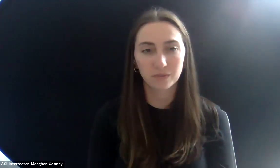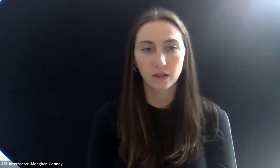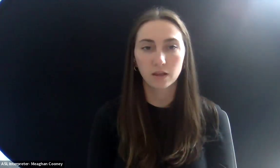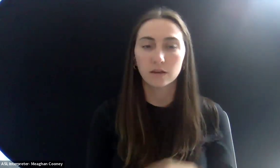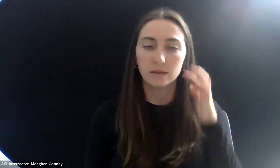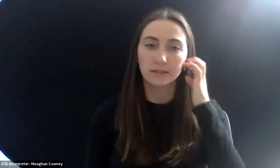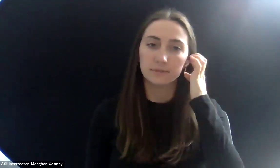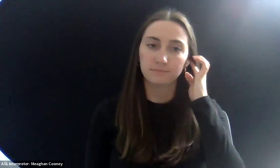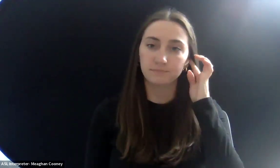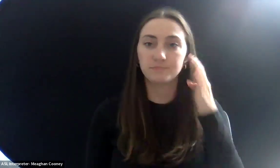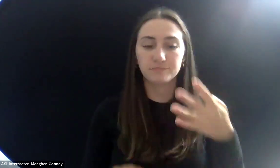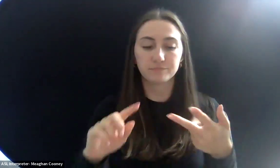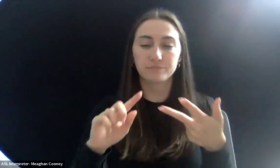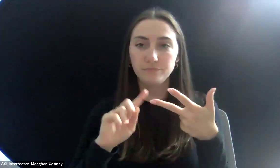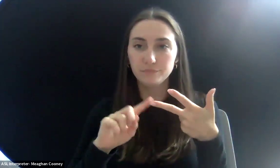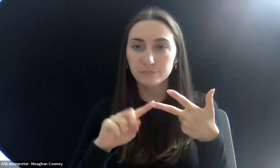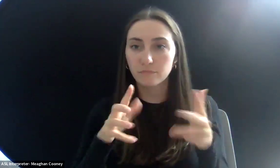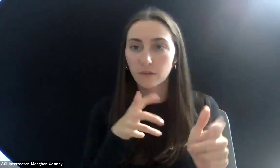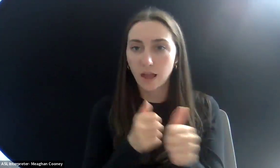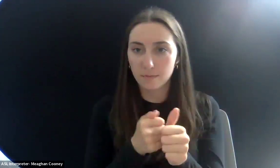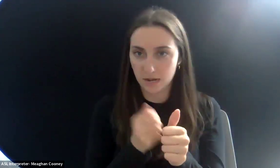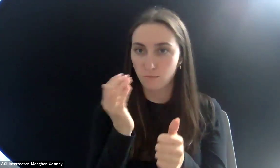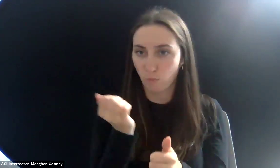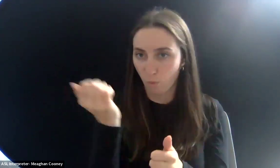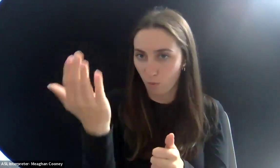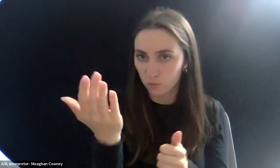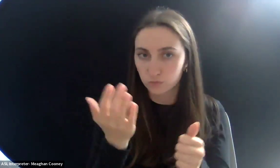So the 3rd update we would propose is to update the the